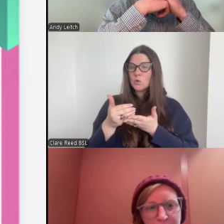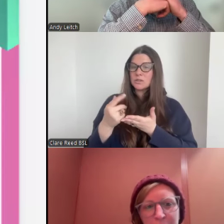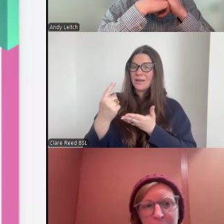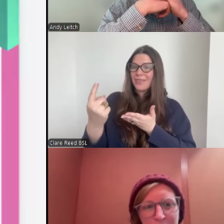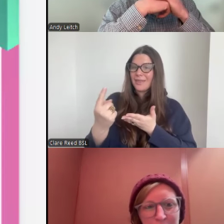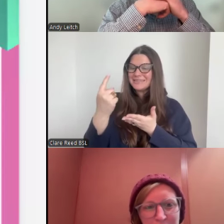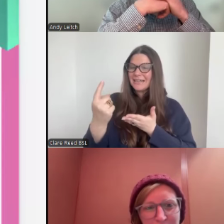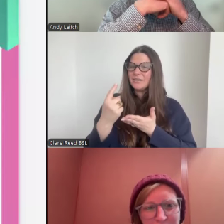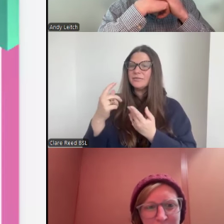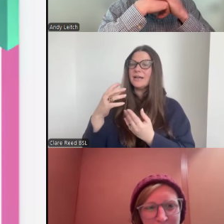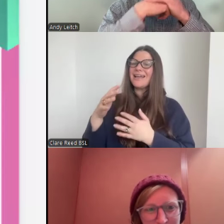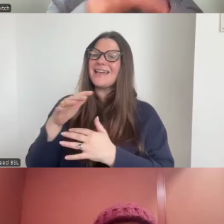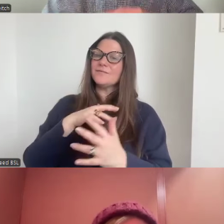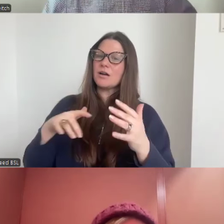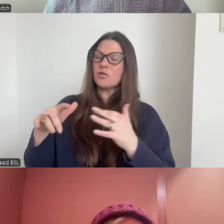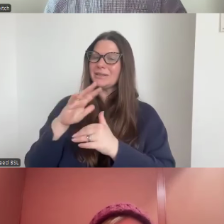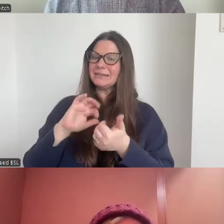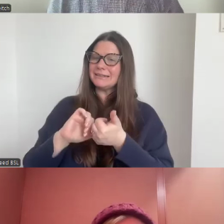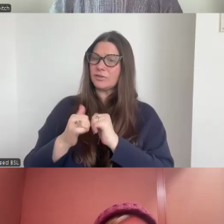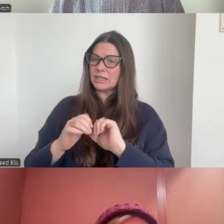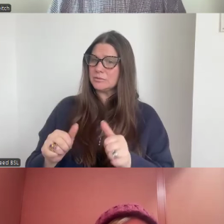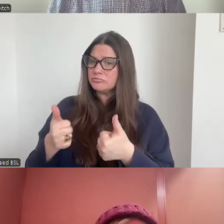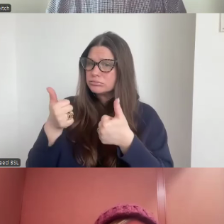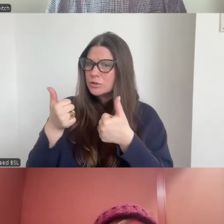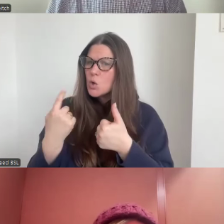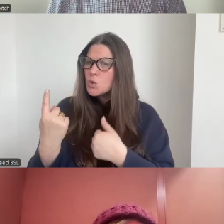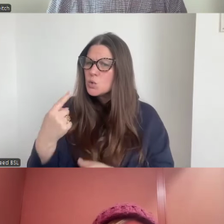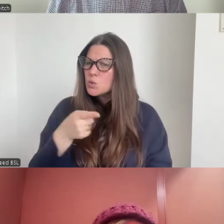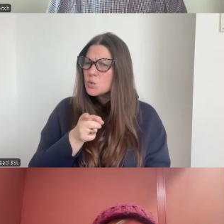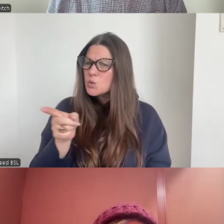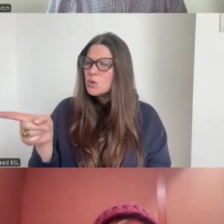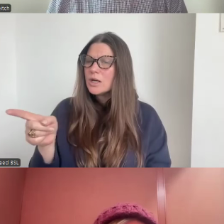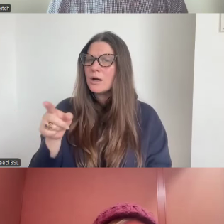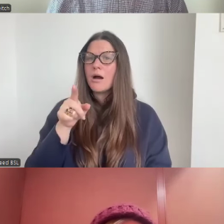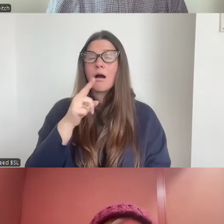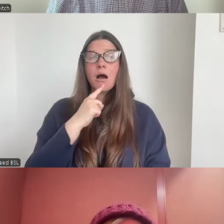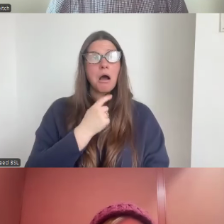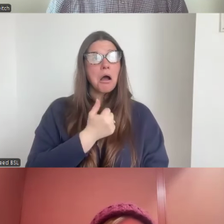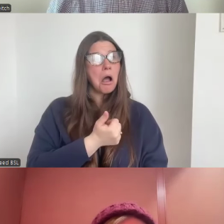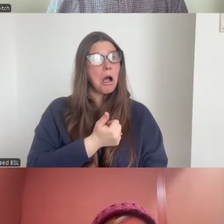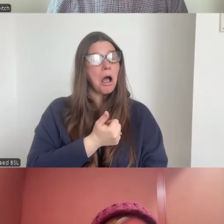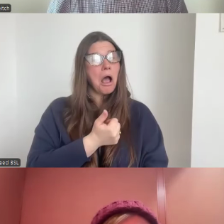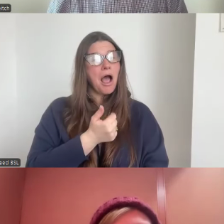That is a really, really good question. I'm glad that's been raised because that hasn't come up on this webinar.